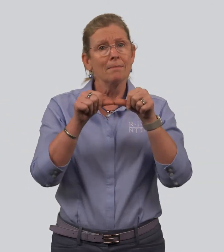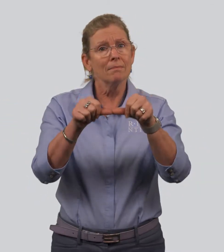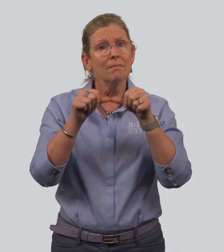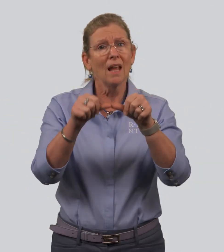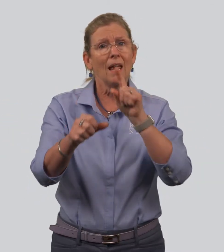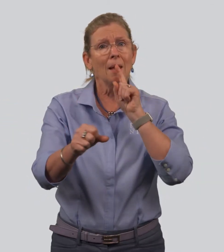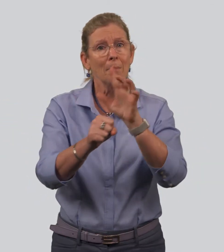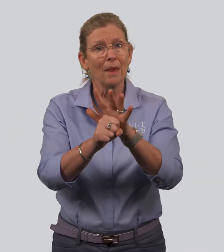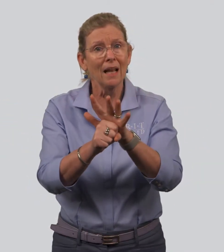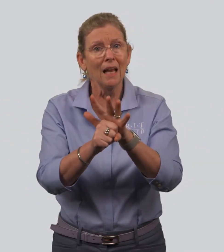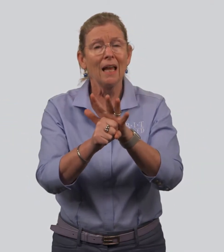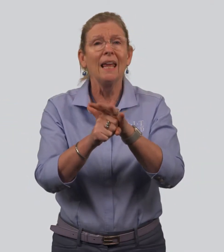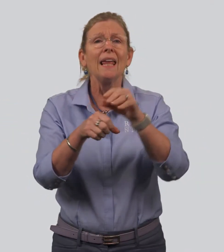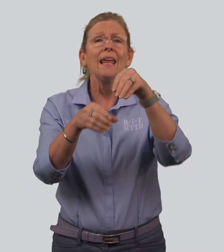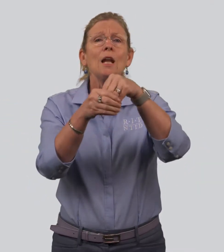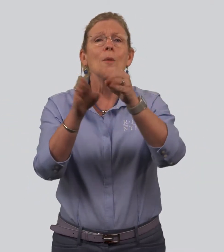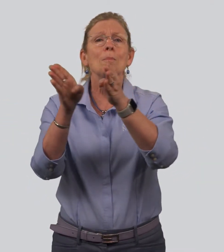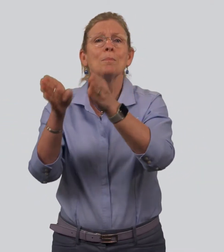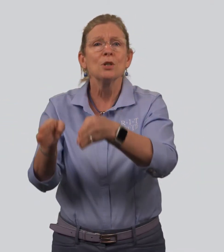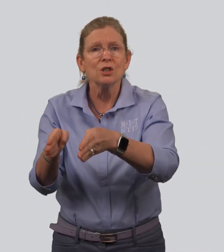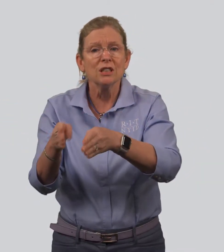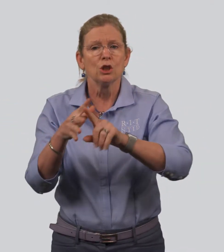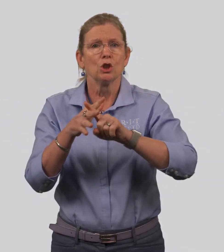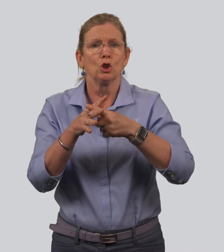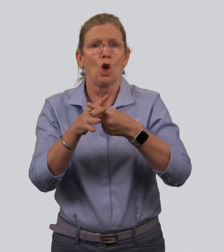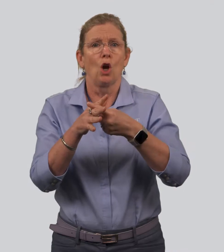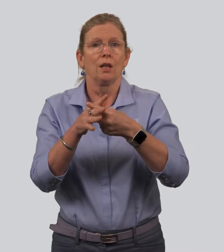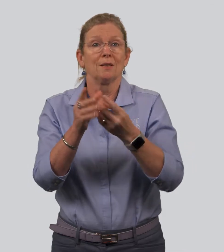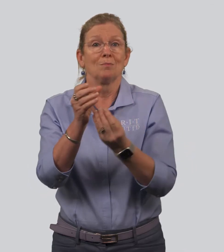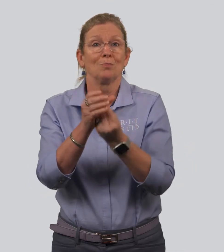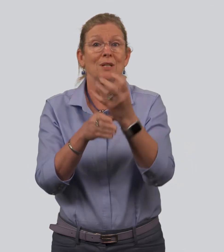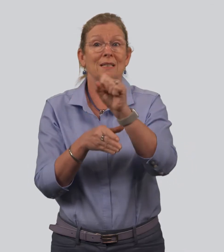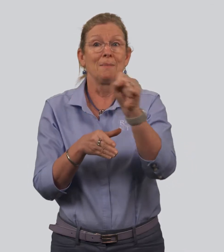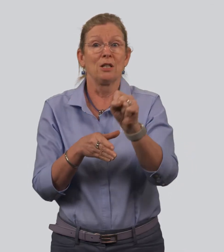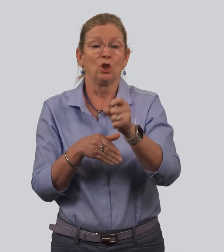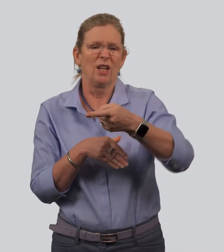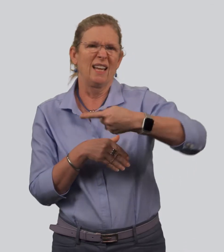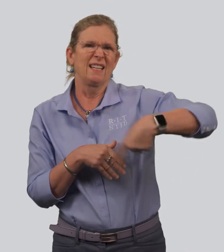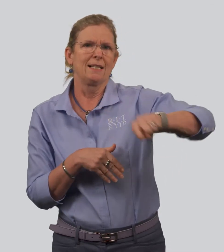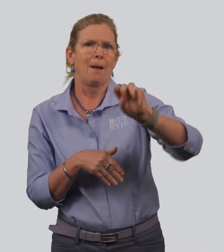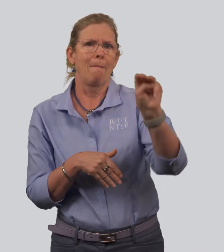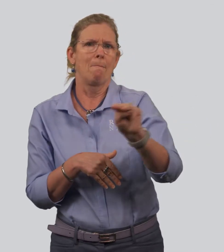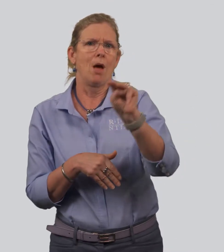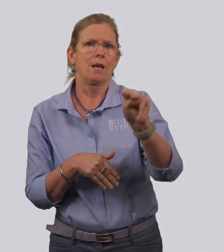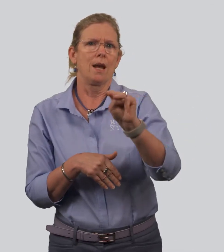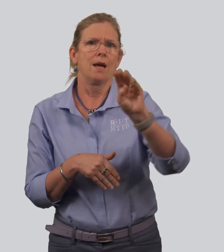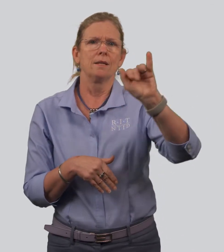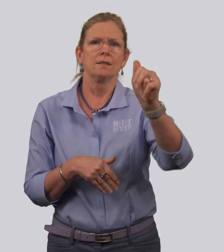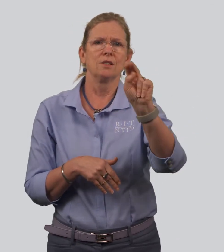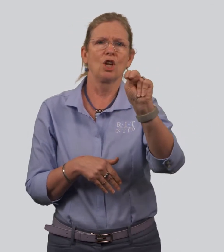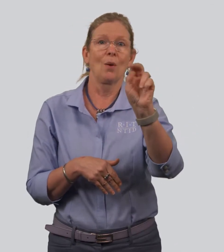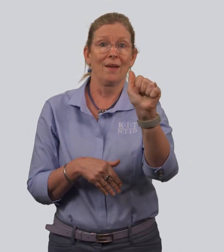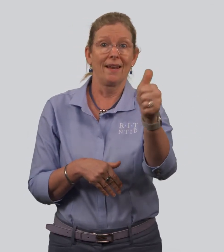We remain committed to an in-person start of the Spring Semester on Monday, Jan. 10th.